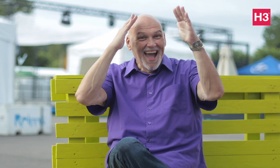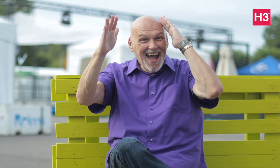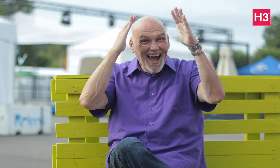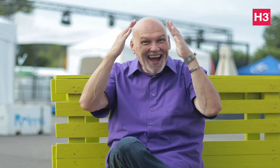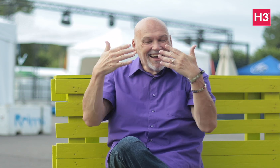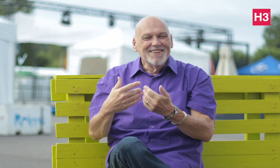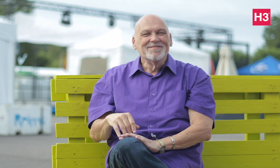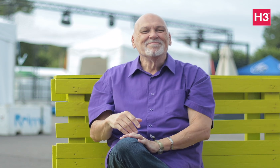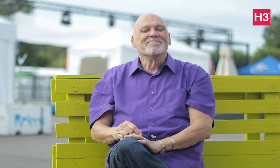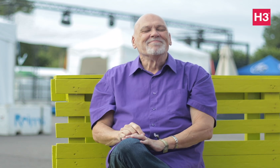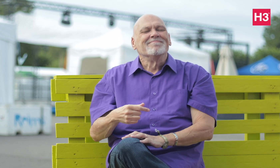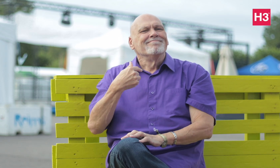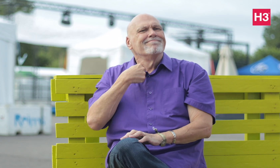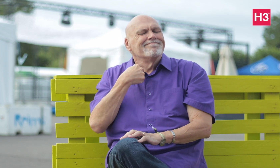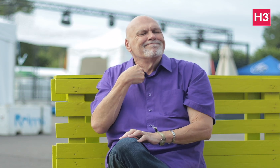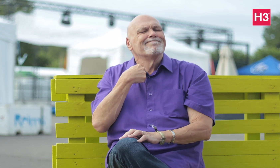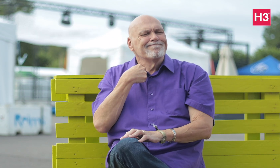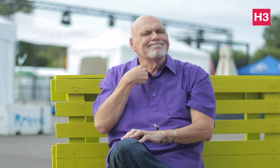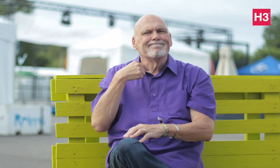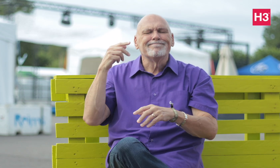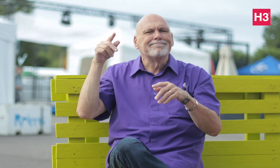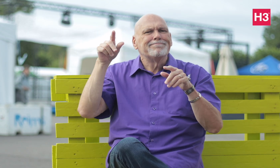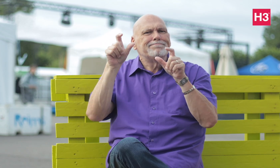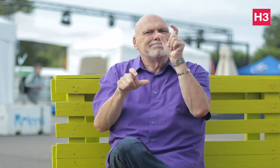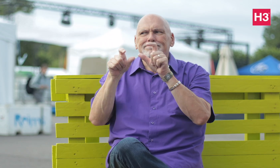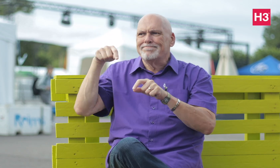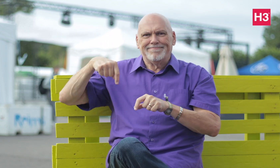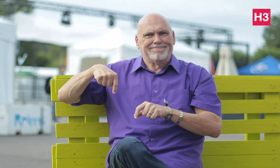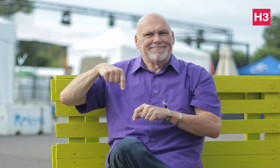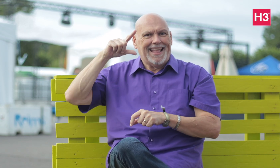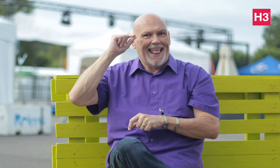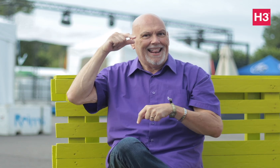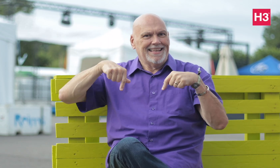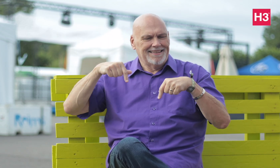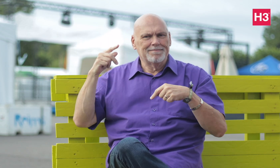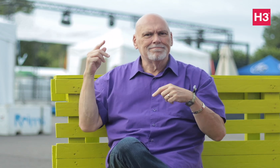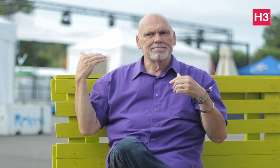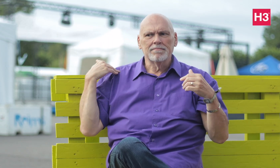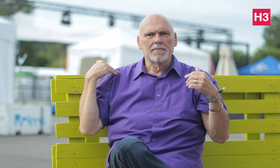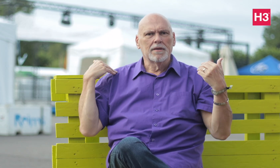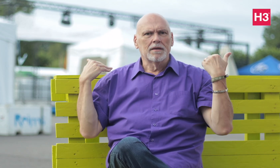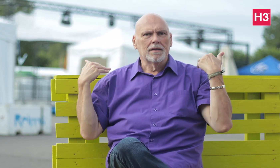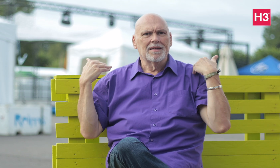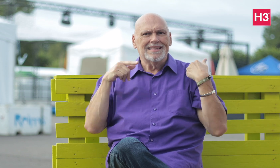[Anselmo]: I was urged by others to interview someone,